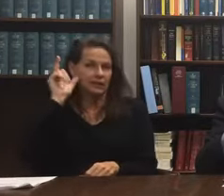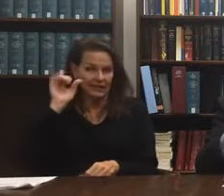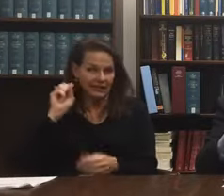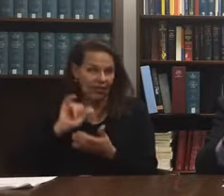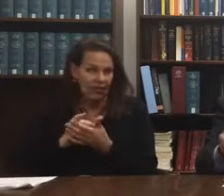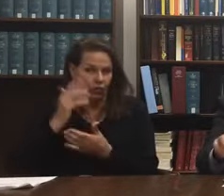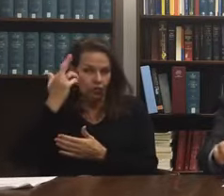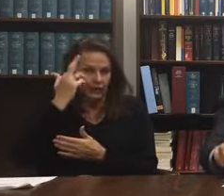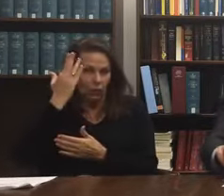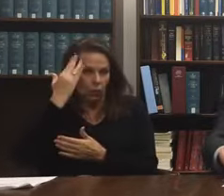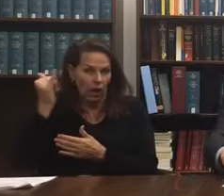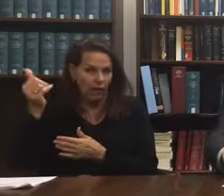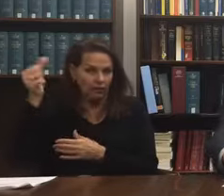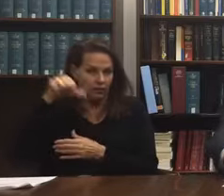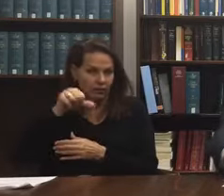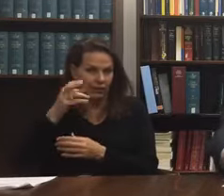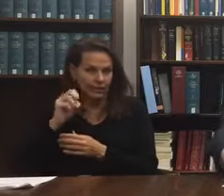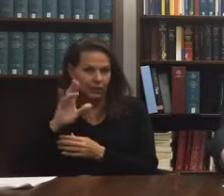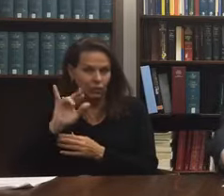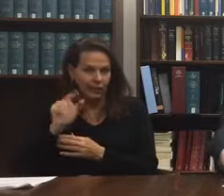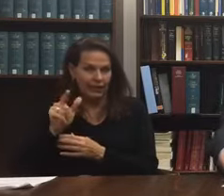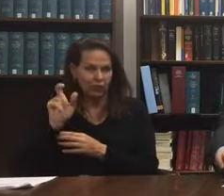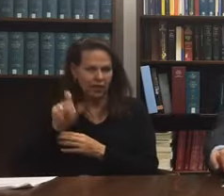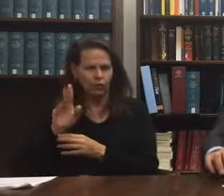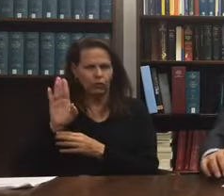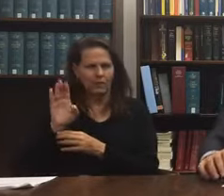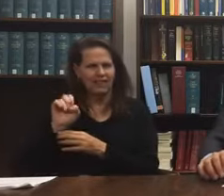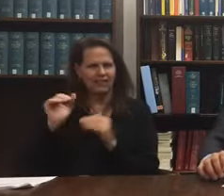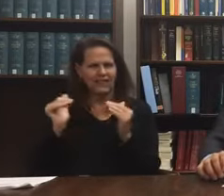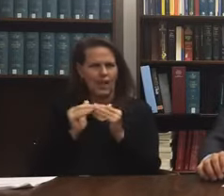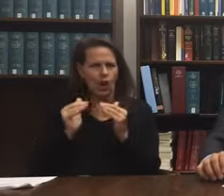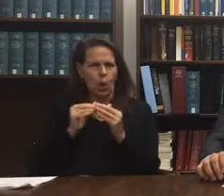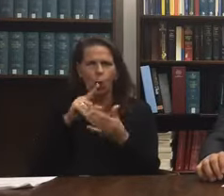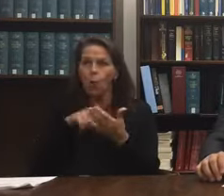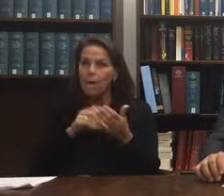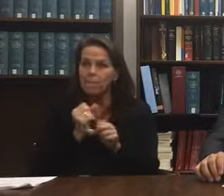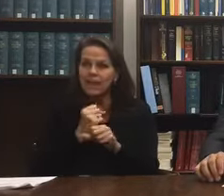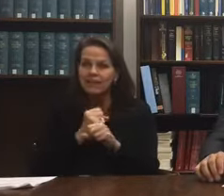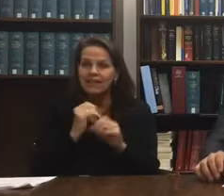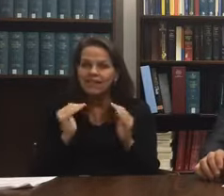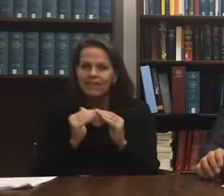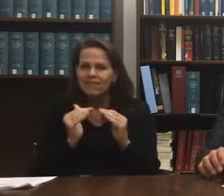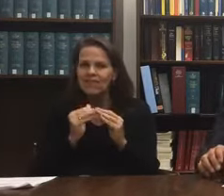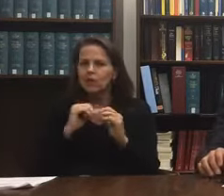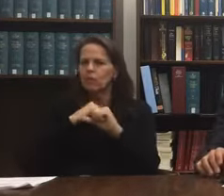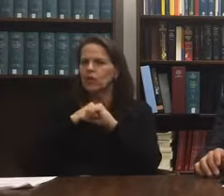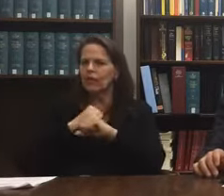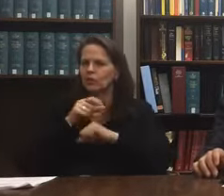because what makes a hearing fair or protects you is they have to stay with